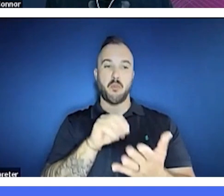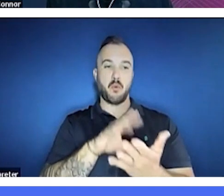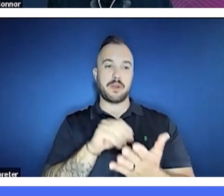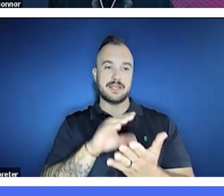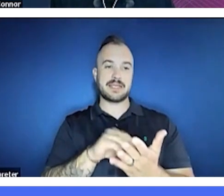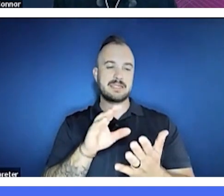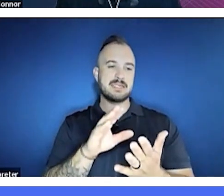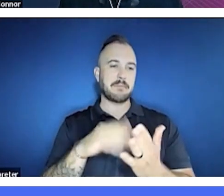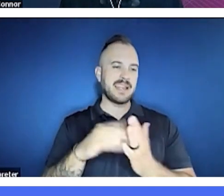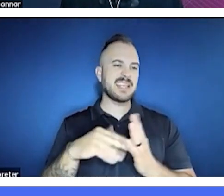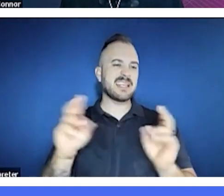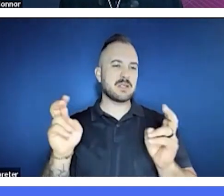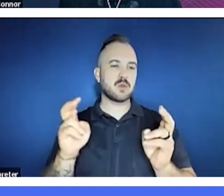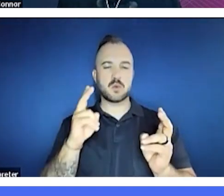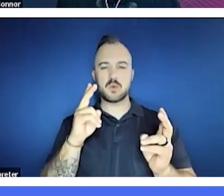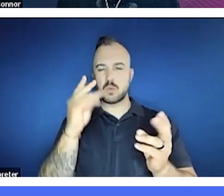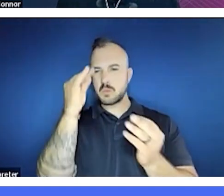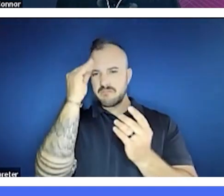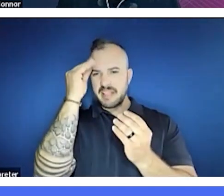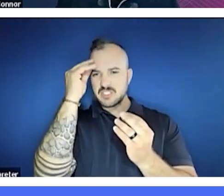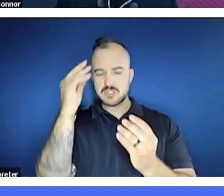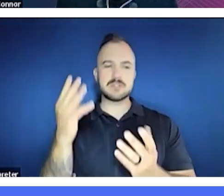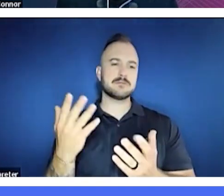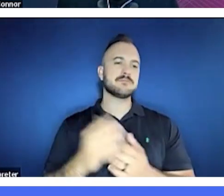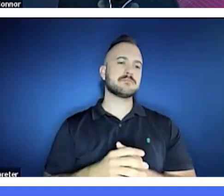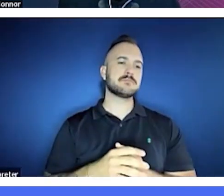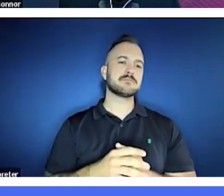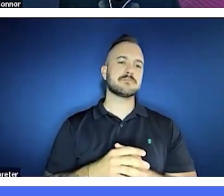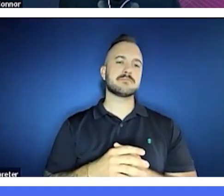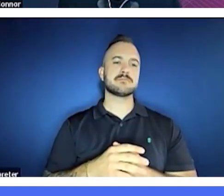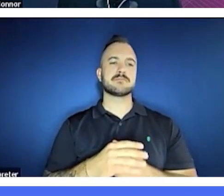We need to offer this feedback and corrective guidance, and it needs to be timely as well,